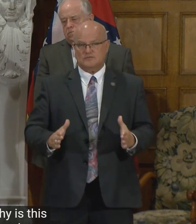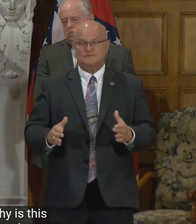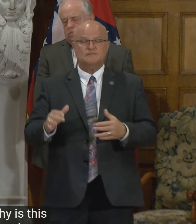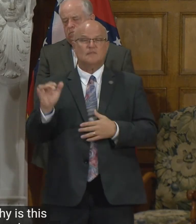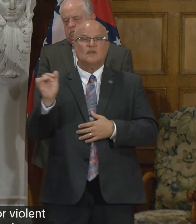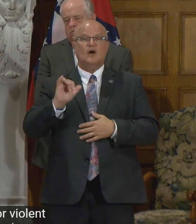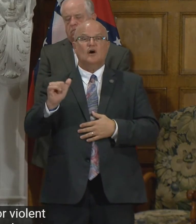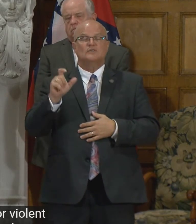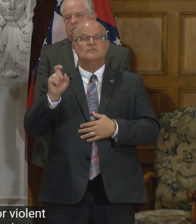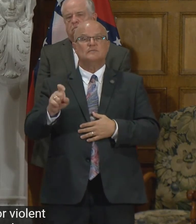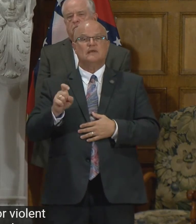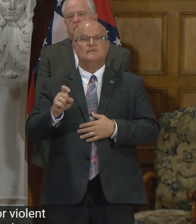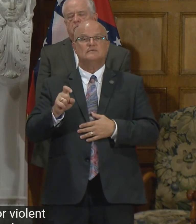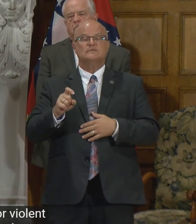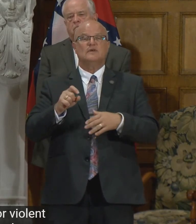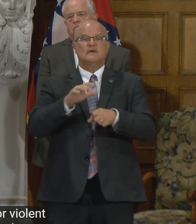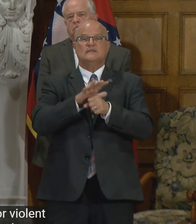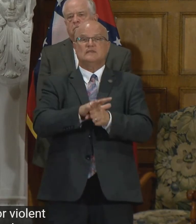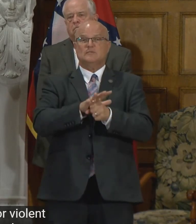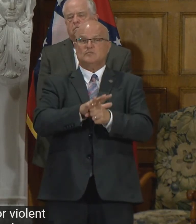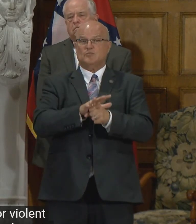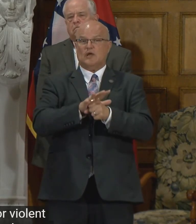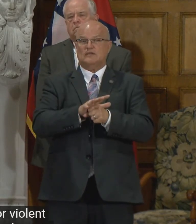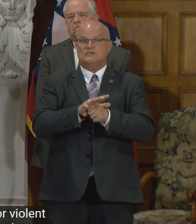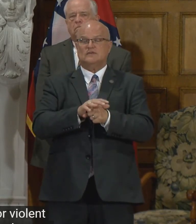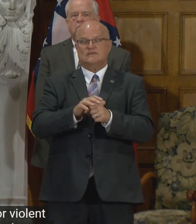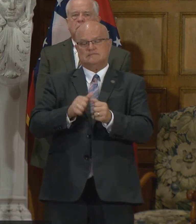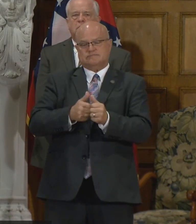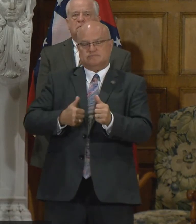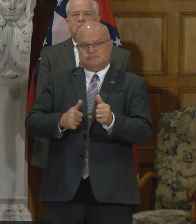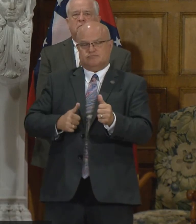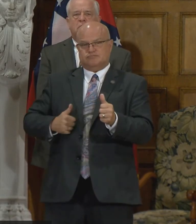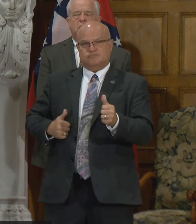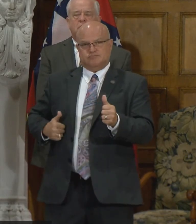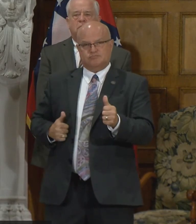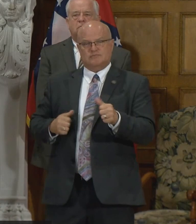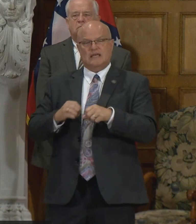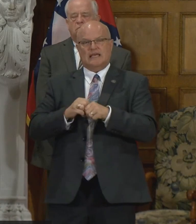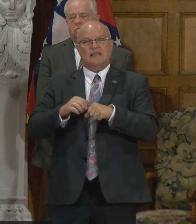to be able to relieve the pressure of the backup and our local jurisdictions,